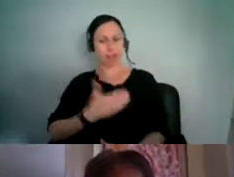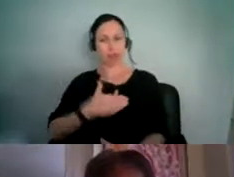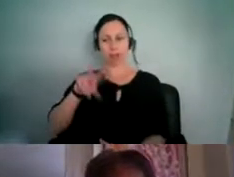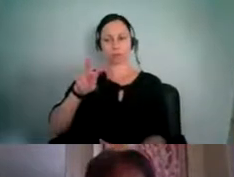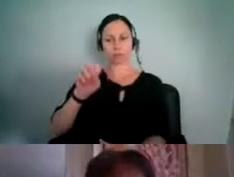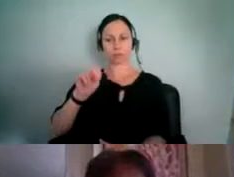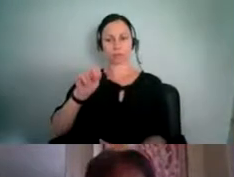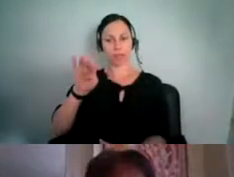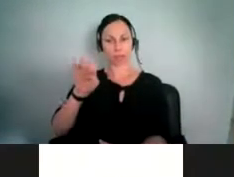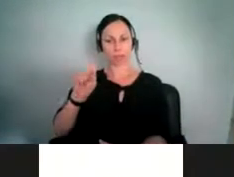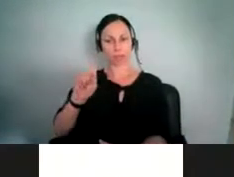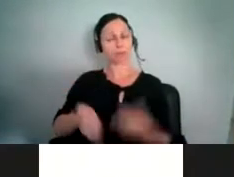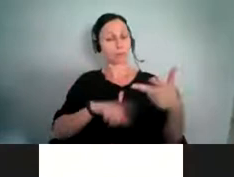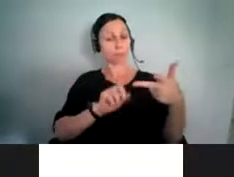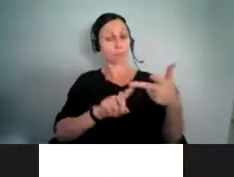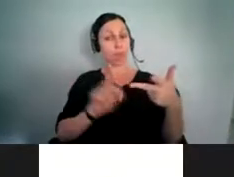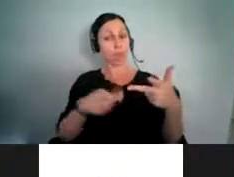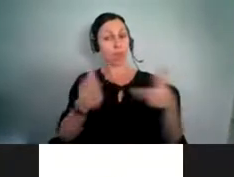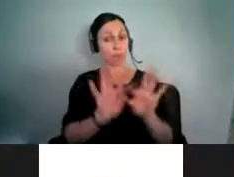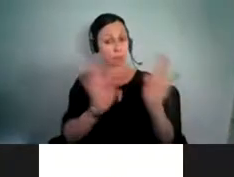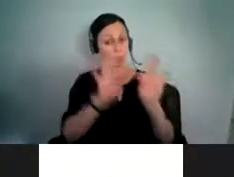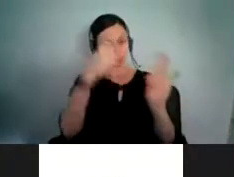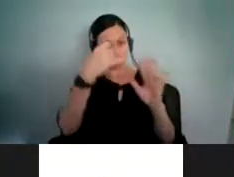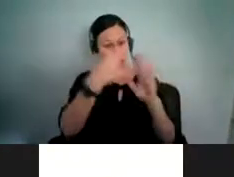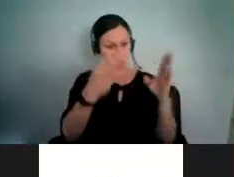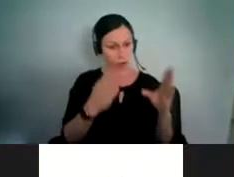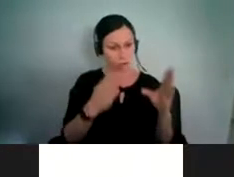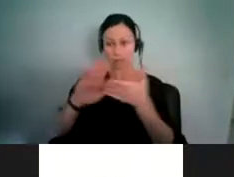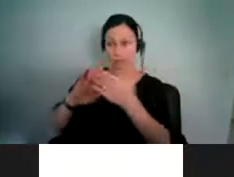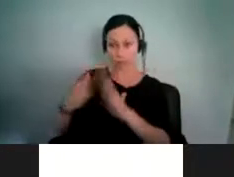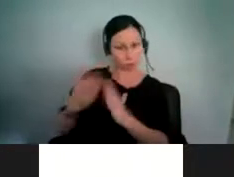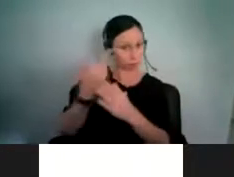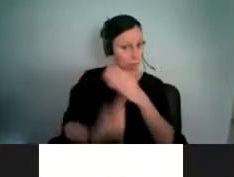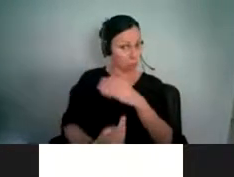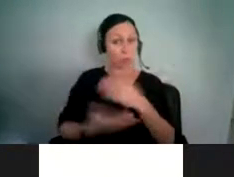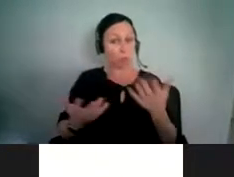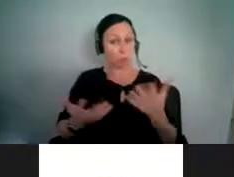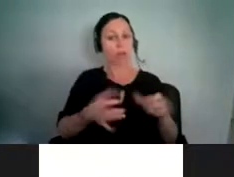for artists and our communities is the length of stay and the depth of stay.